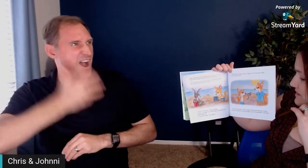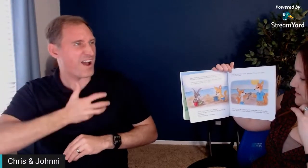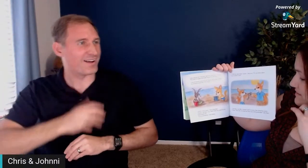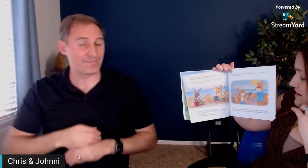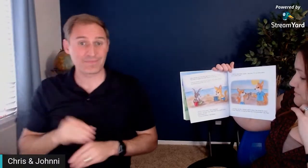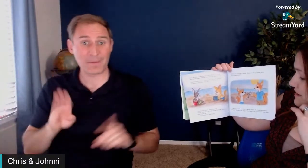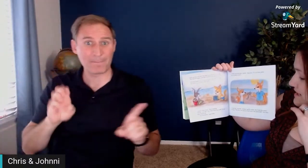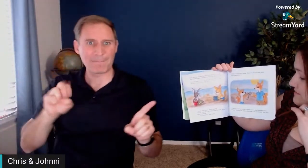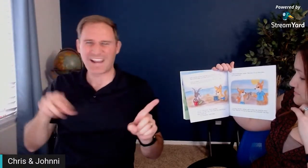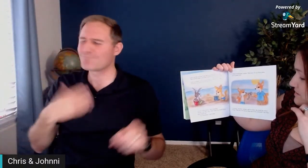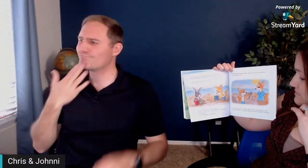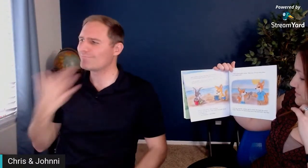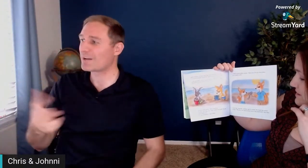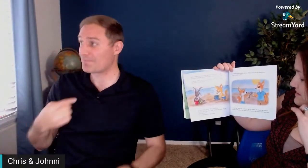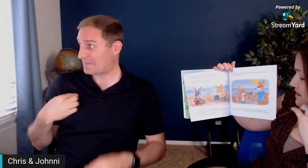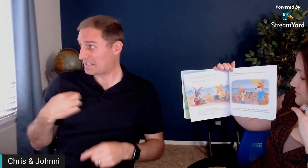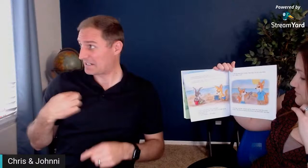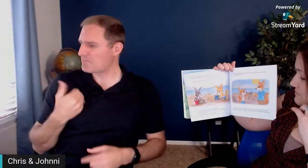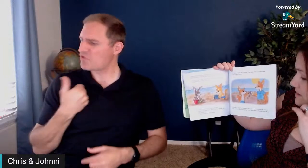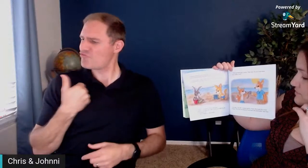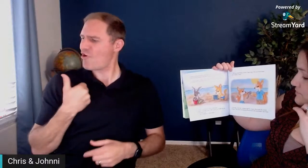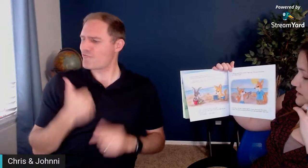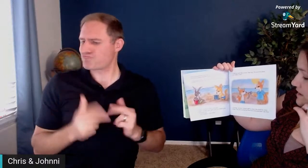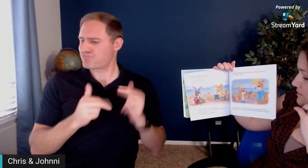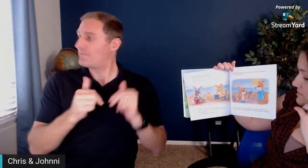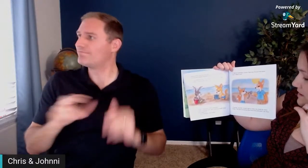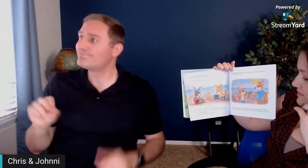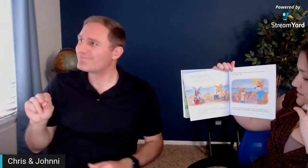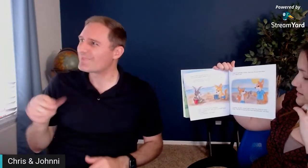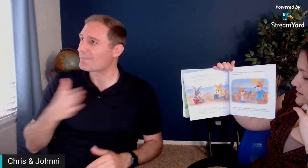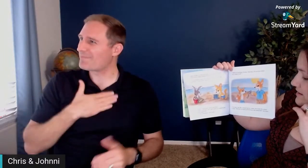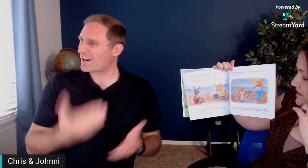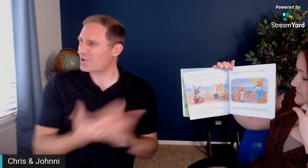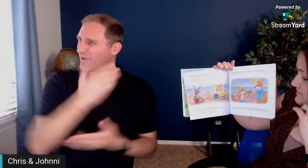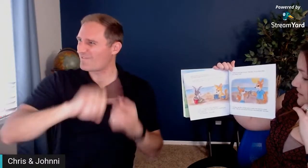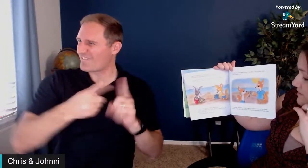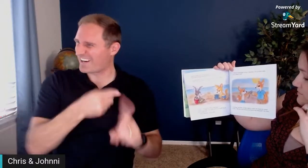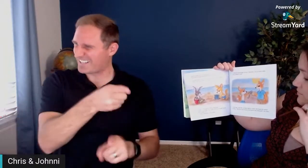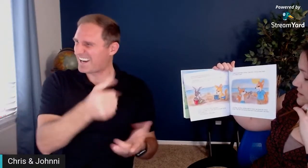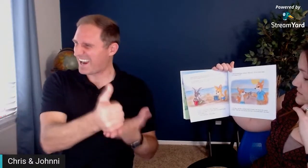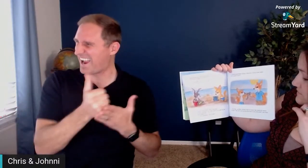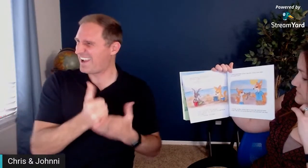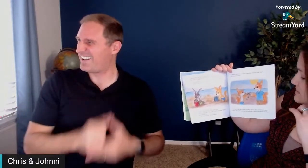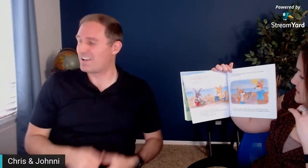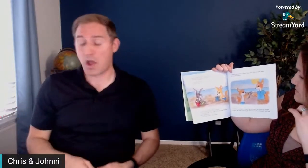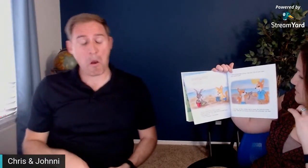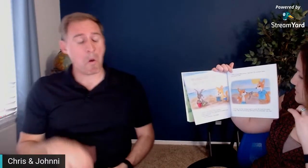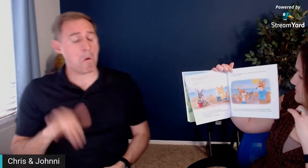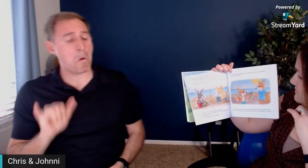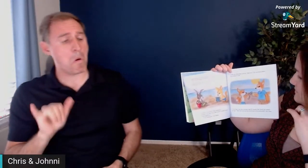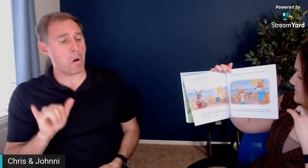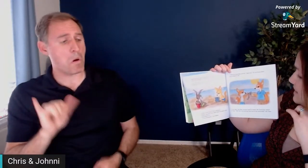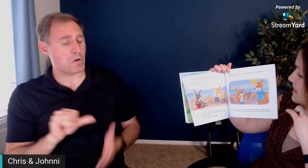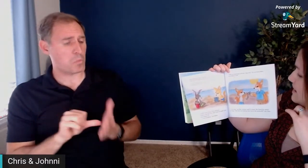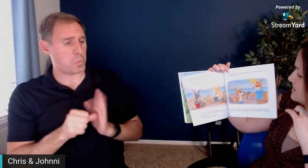ben but i didn't build it by myself my new friend helped me it's very impressive says mama i think